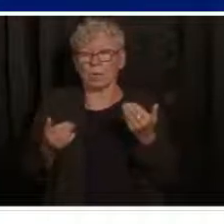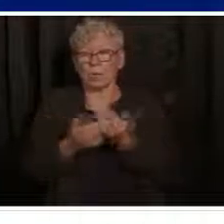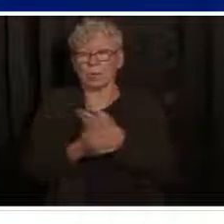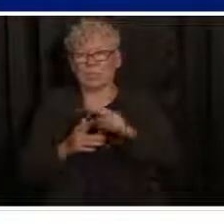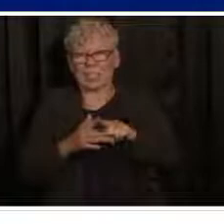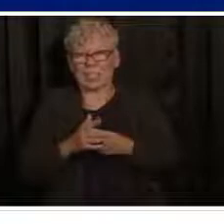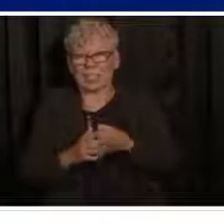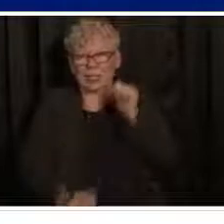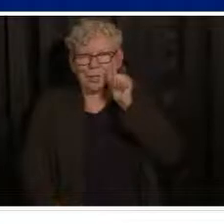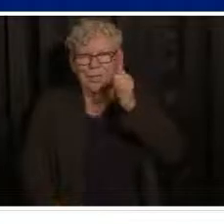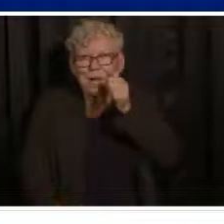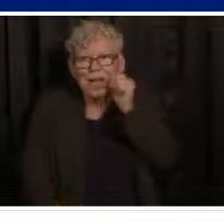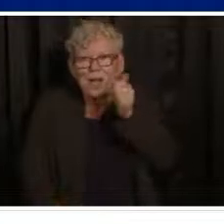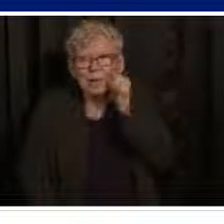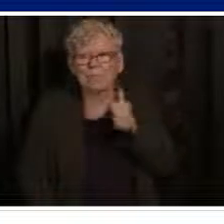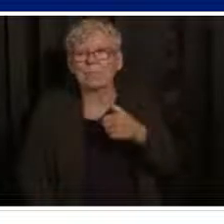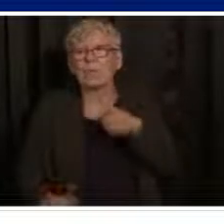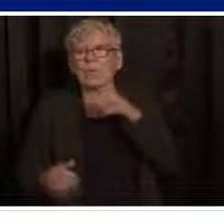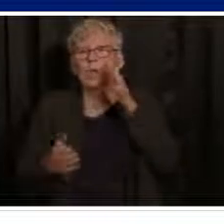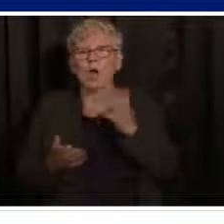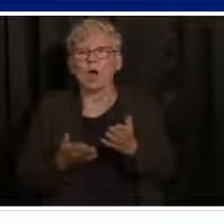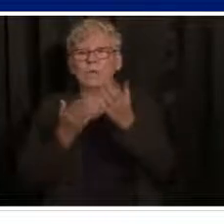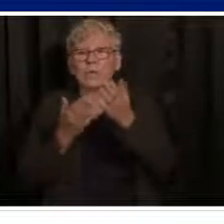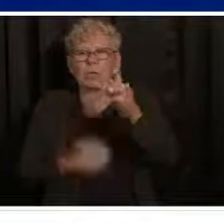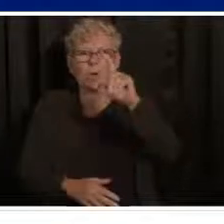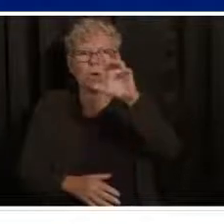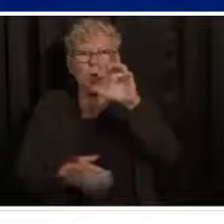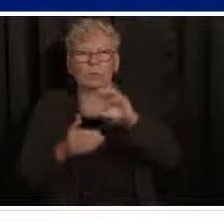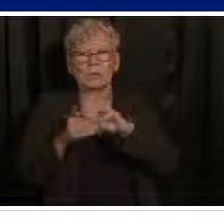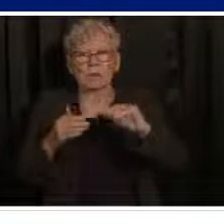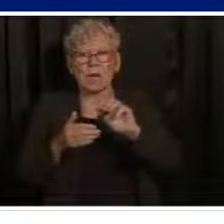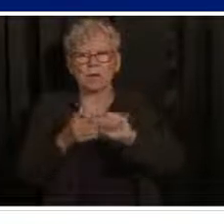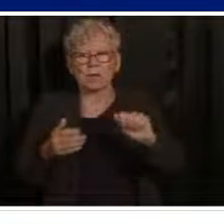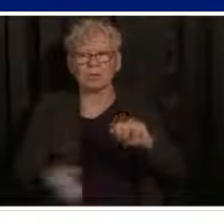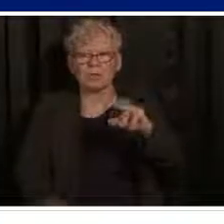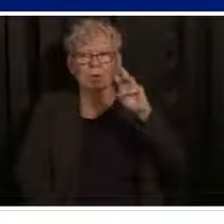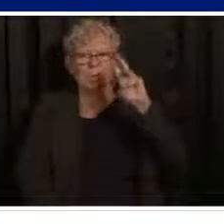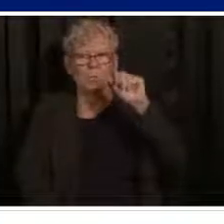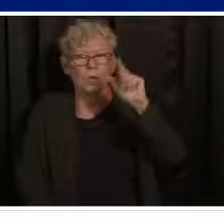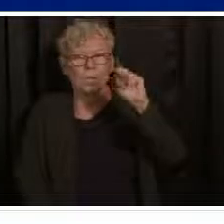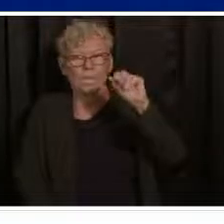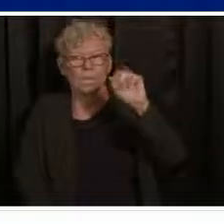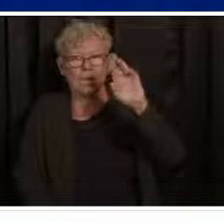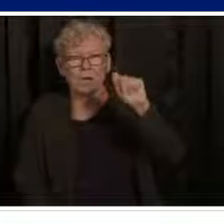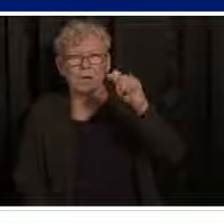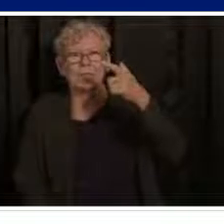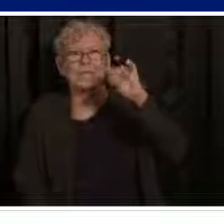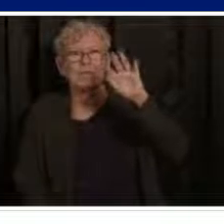tomorrow. the state of Colorado is offering $100 Walmart cards while supplies last uh at sites uh particularly in under